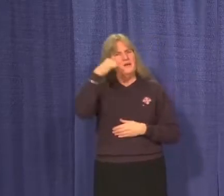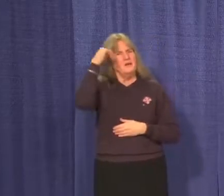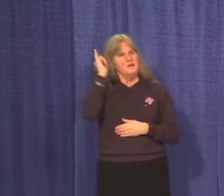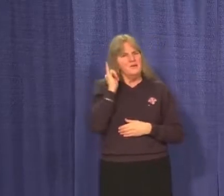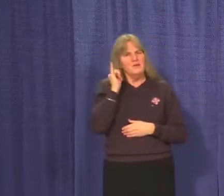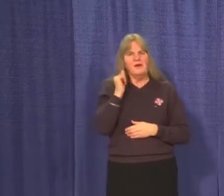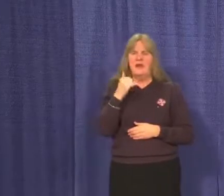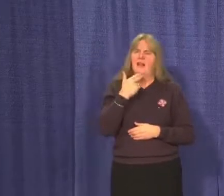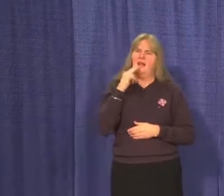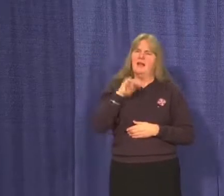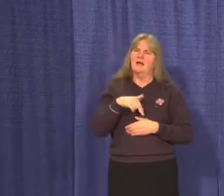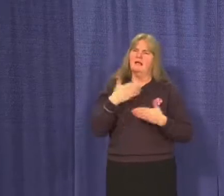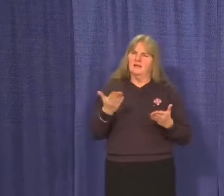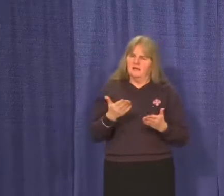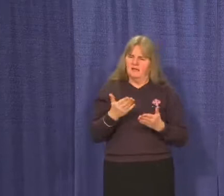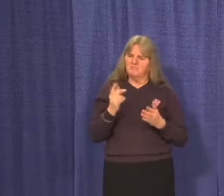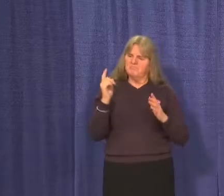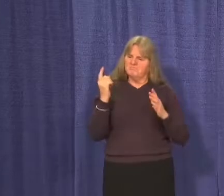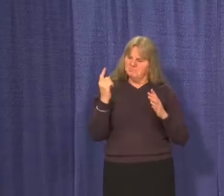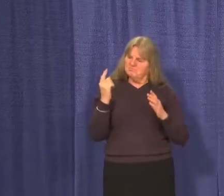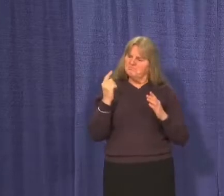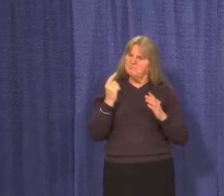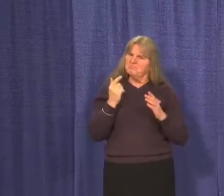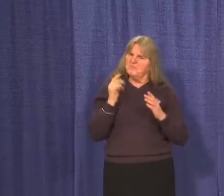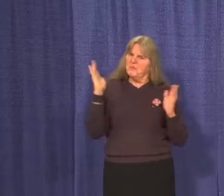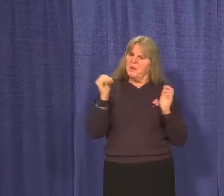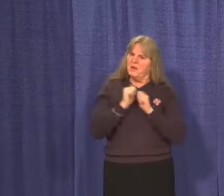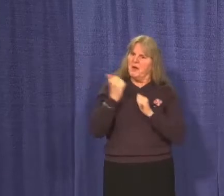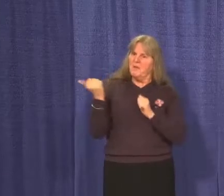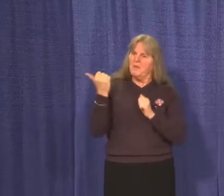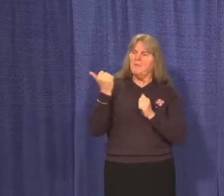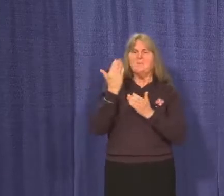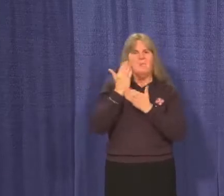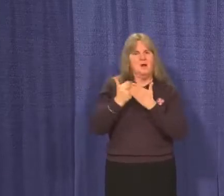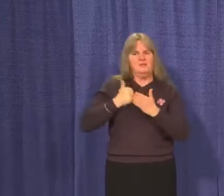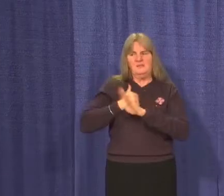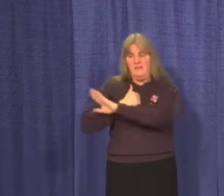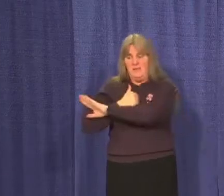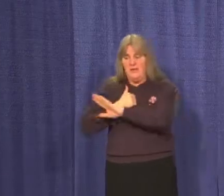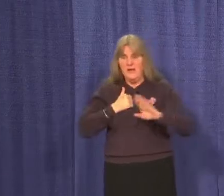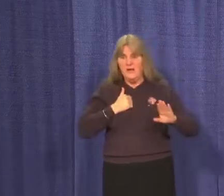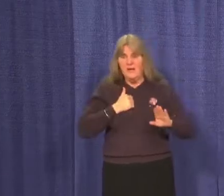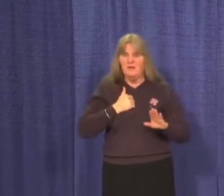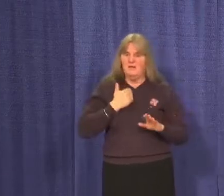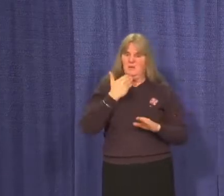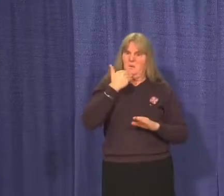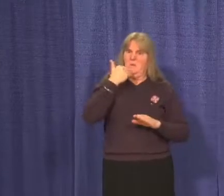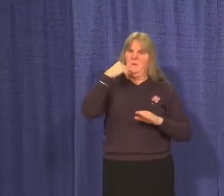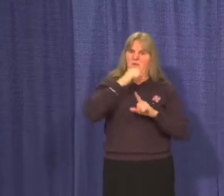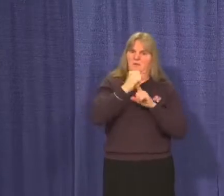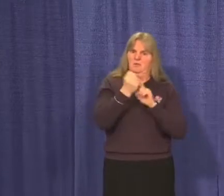counting our blessings. We have fared well in comparison to other jurisdictions throughout Canada, not yet